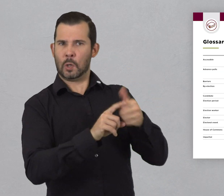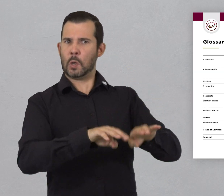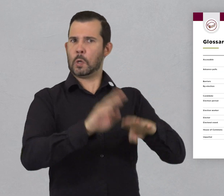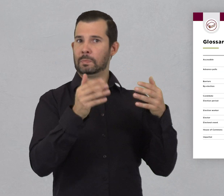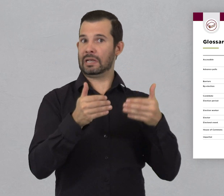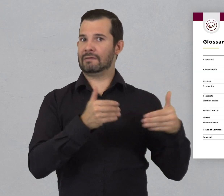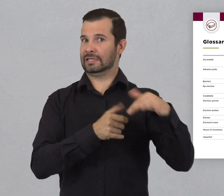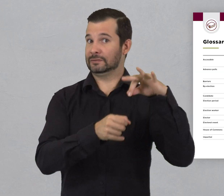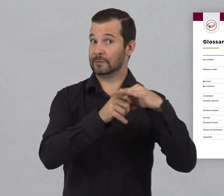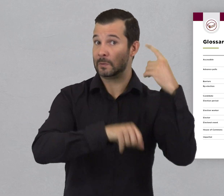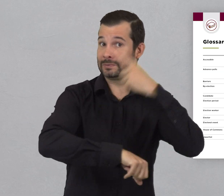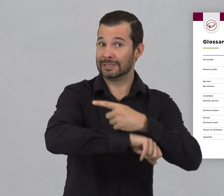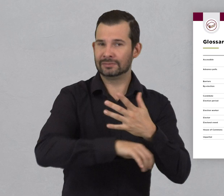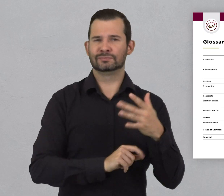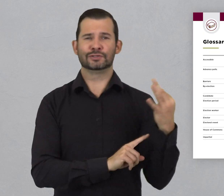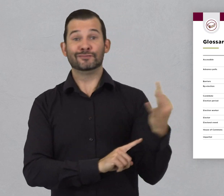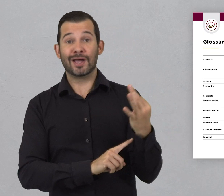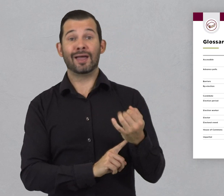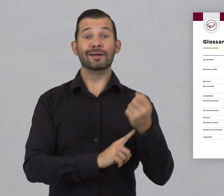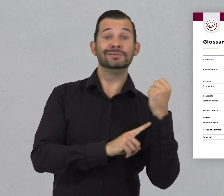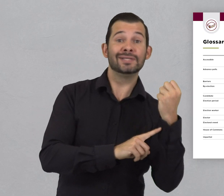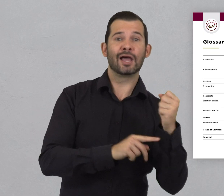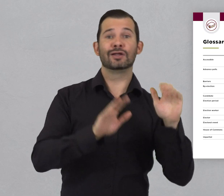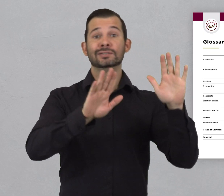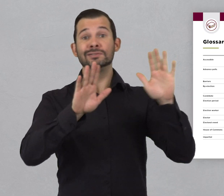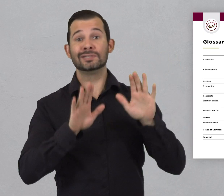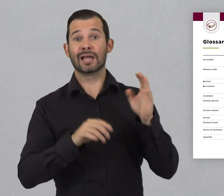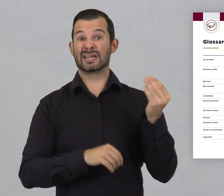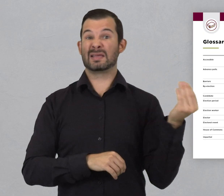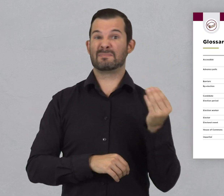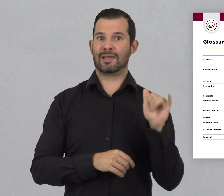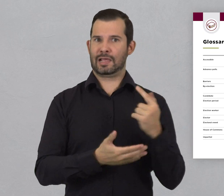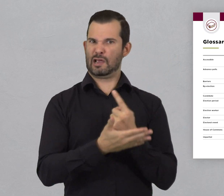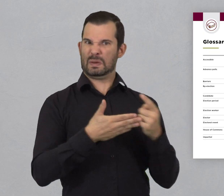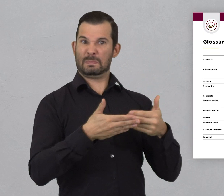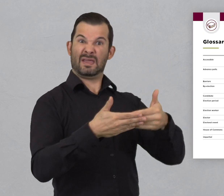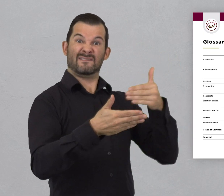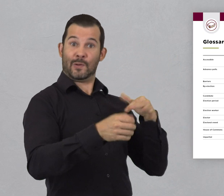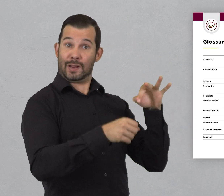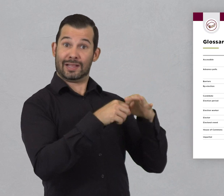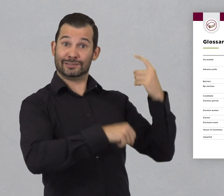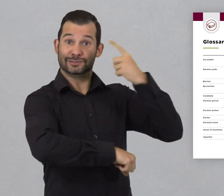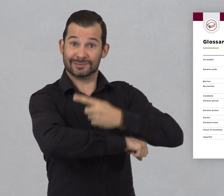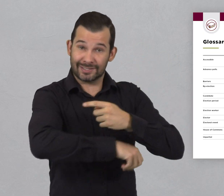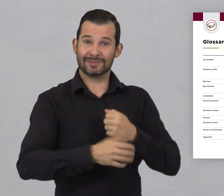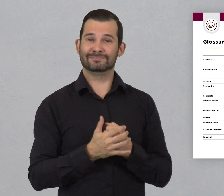on advance voting days (Friday, Saturday, Sunday and Monday the week before election